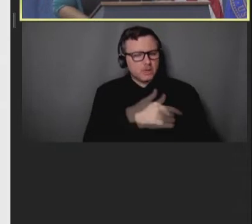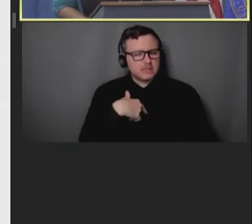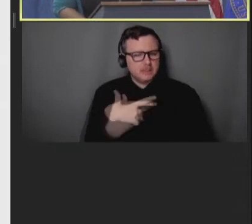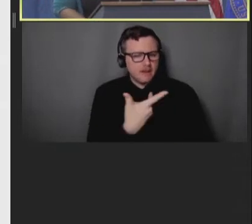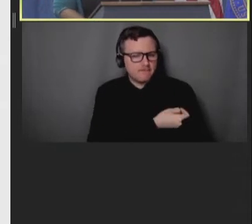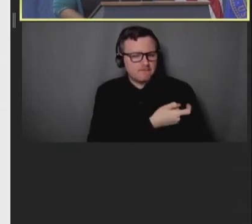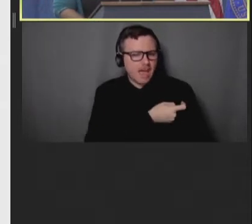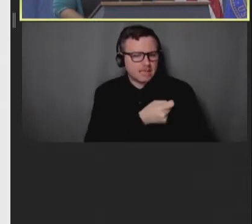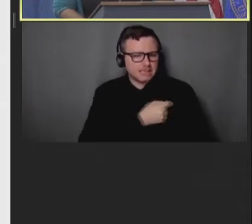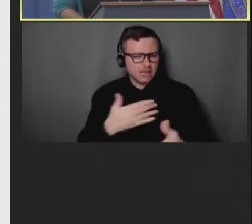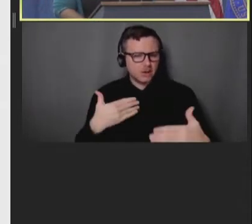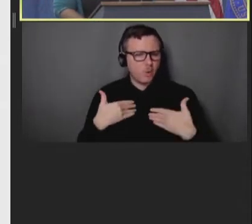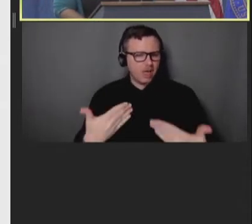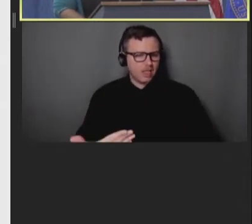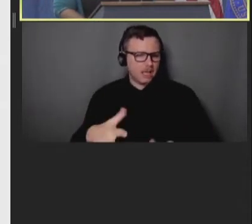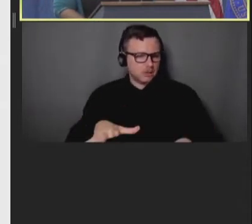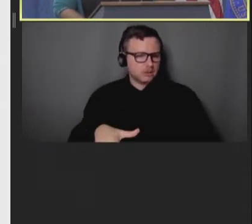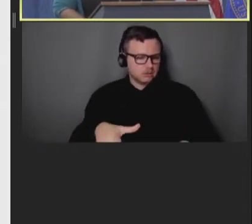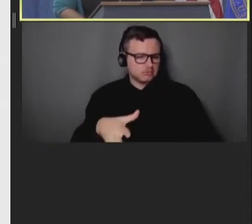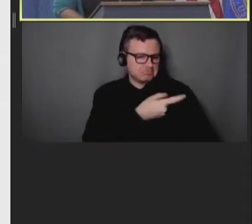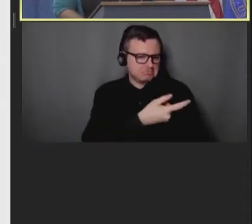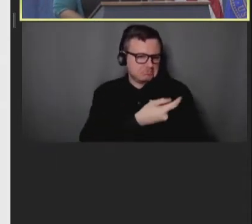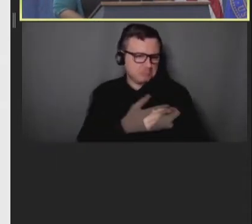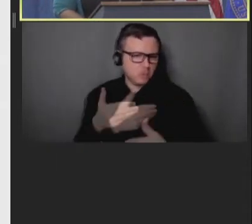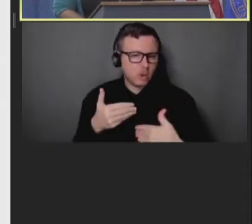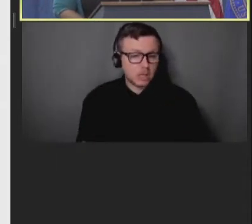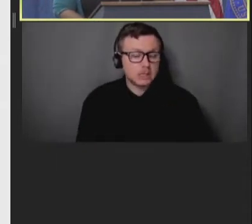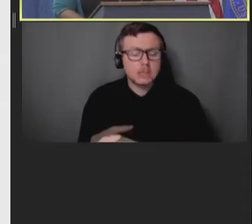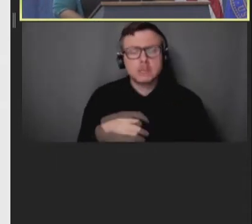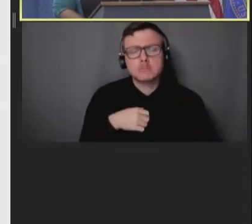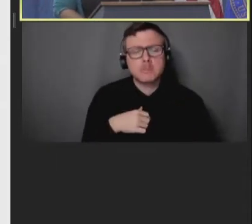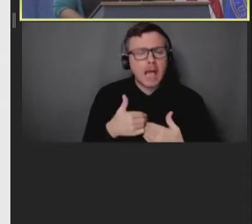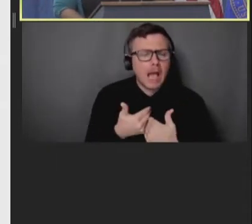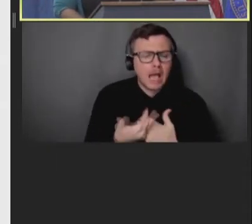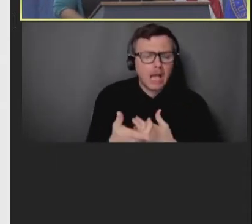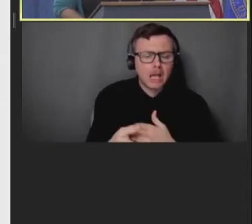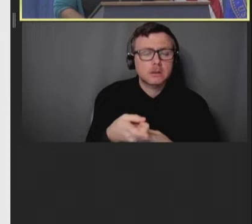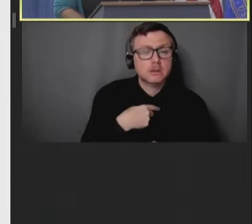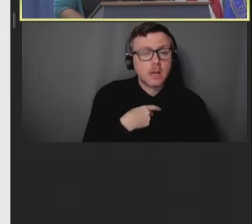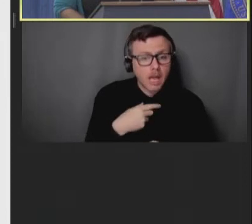I will point out to you guys that we had -- you know, when we put this project up,